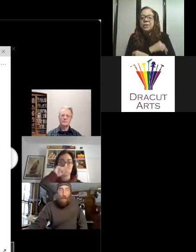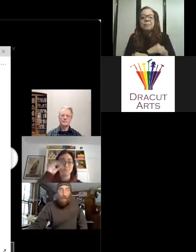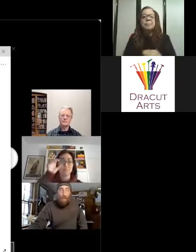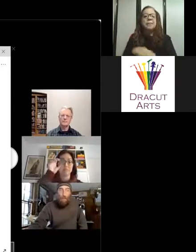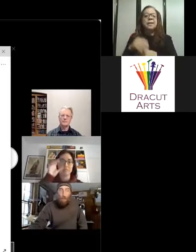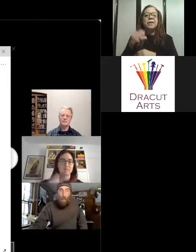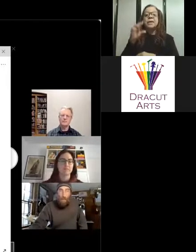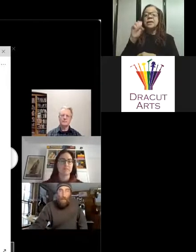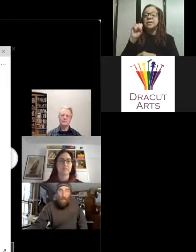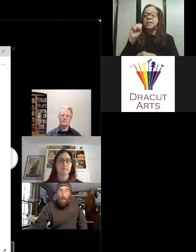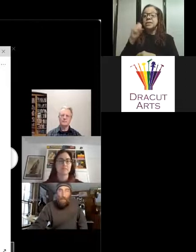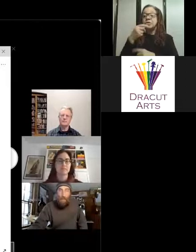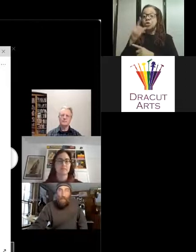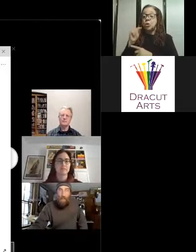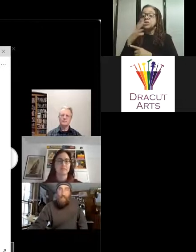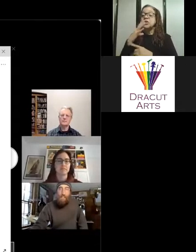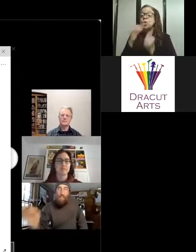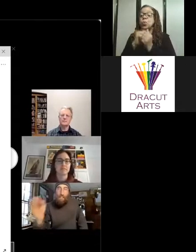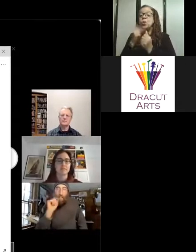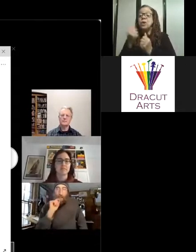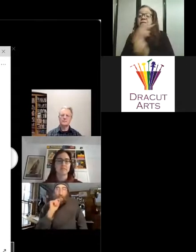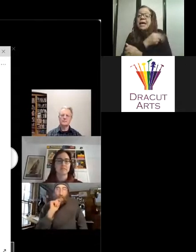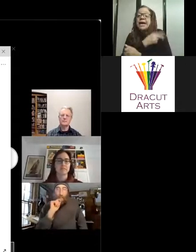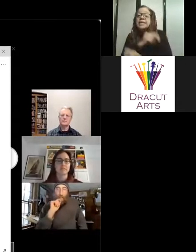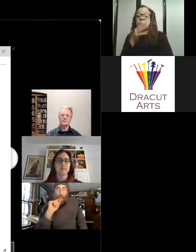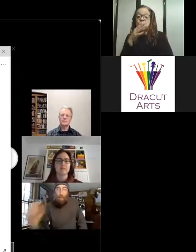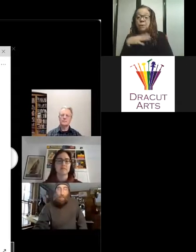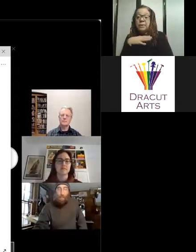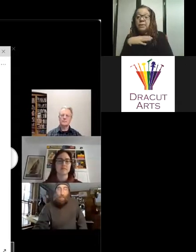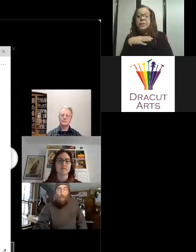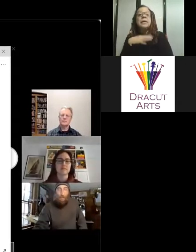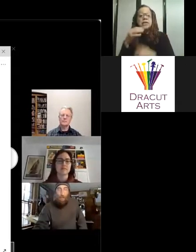the hospital women yesterday and she says she will have a tent put up for a school room"--